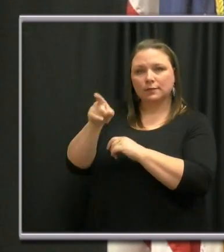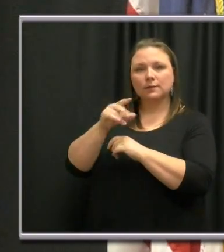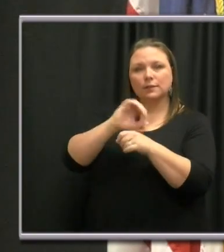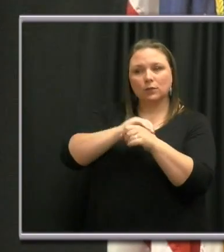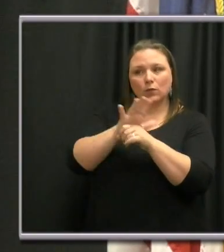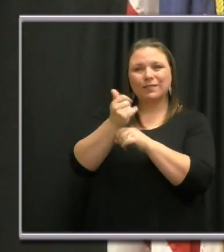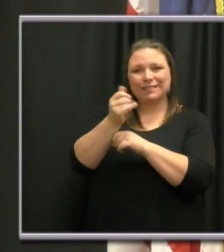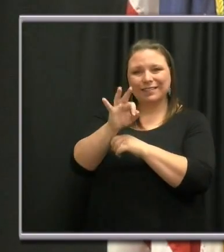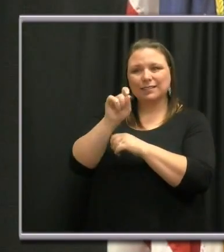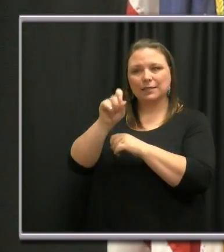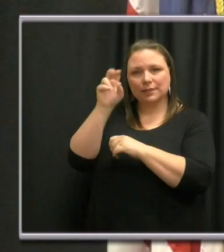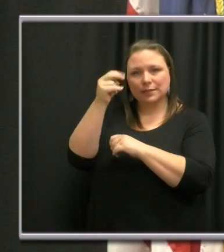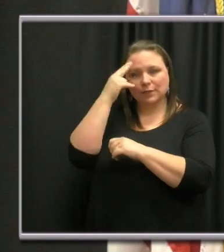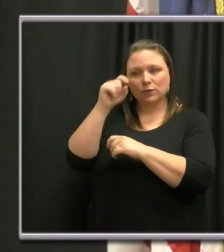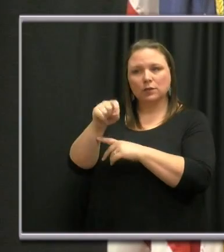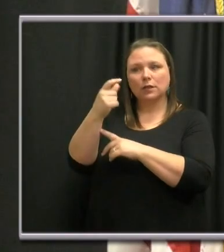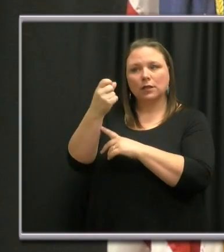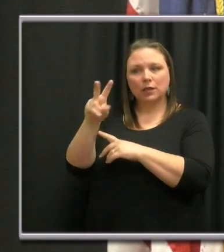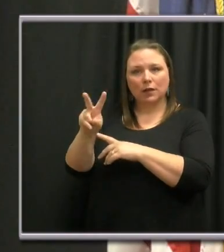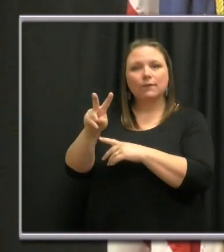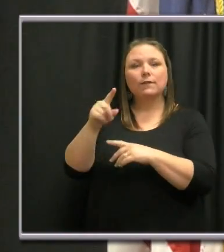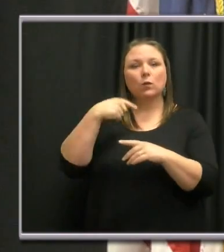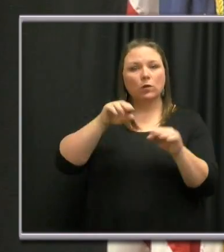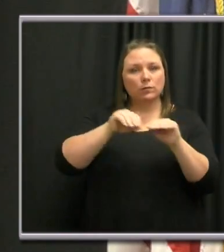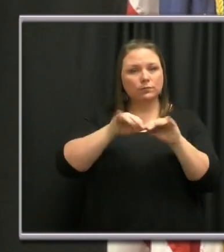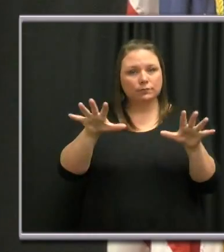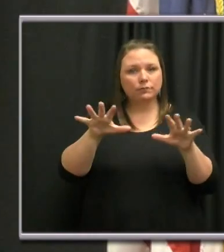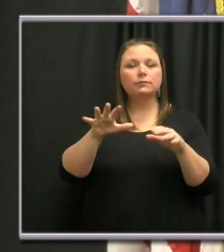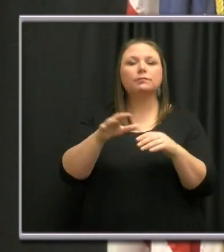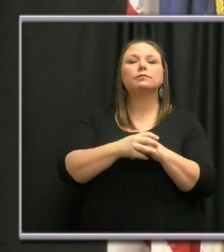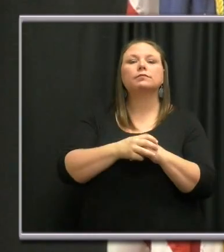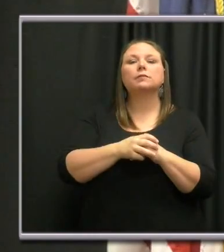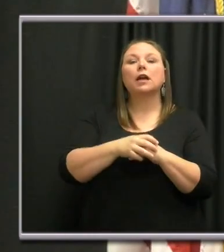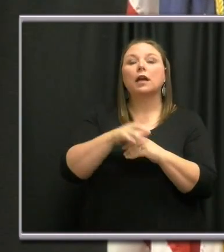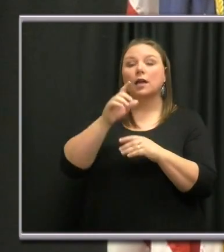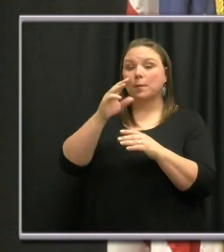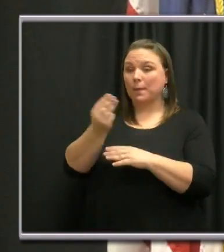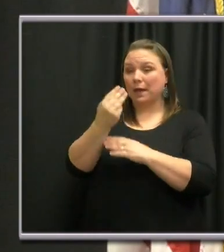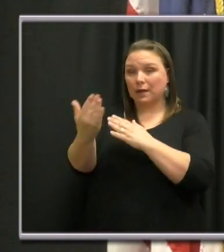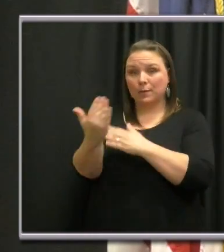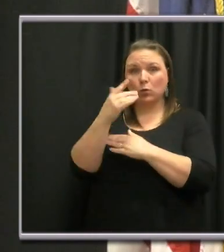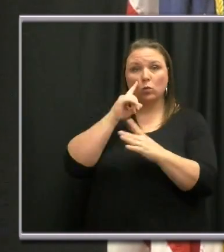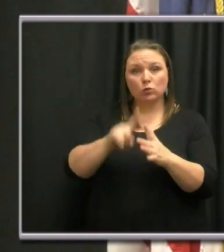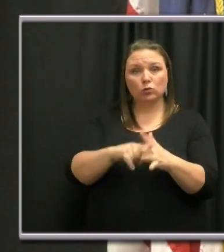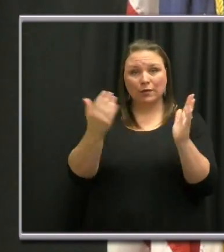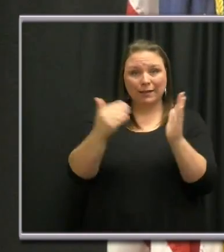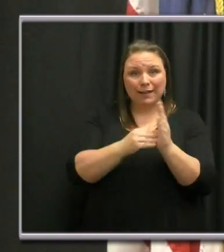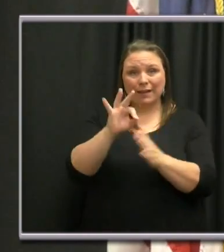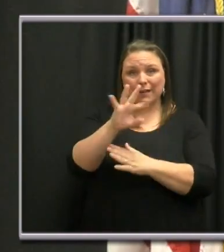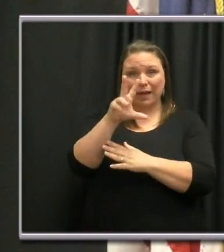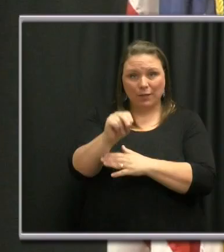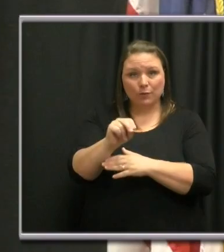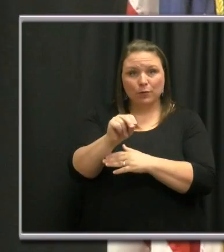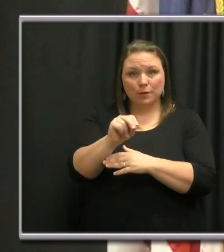NEW DEVELOPMENTS A COVE IN NINETEEN DOT NATIONAL DOT GOV. BROADCAST PRESS BRIEFINGS WILL